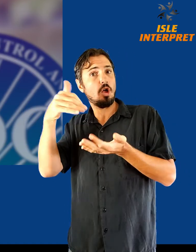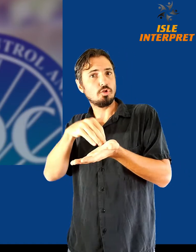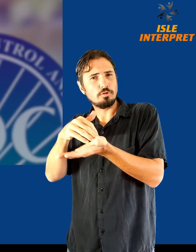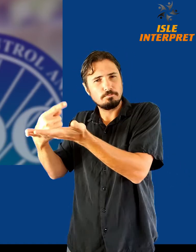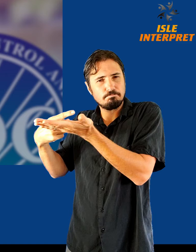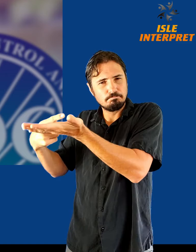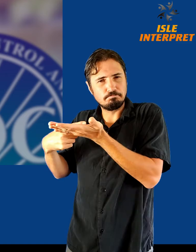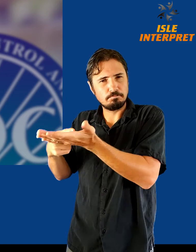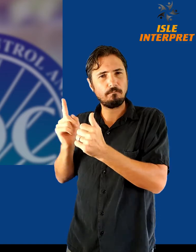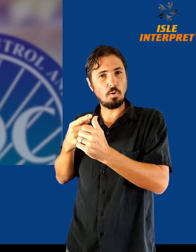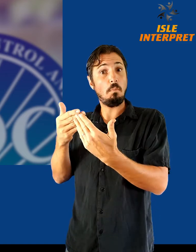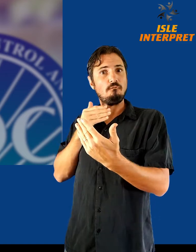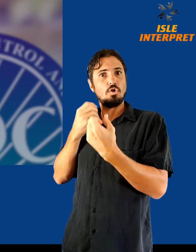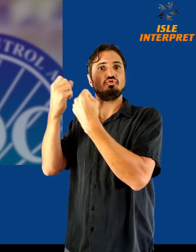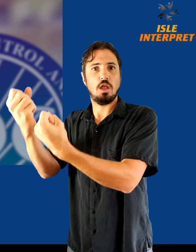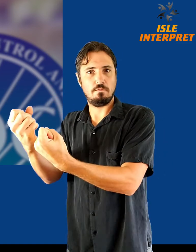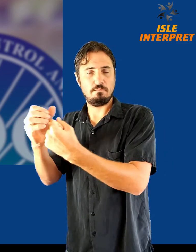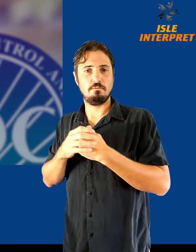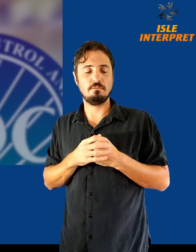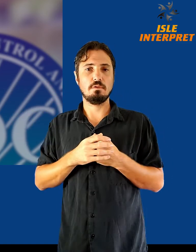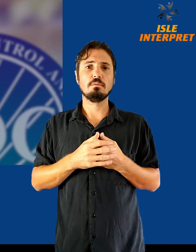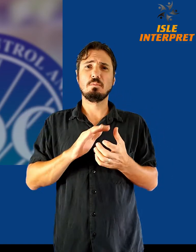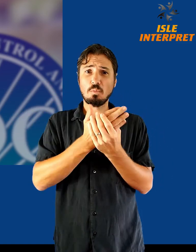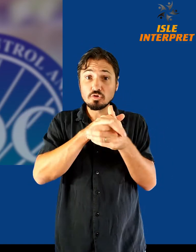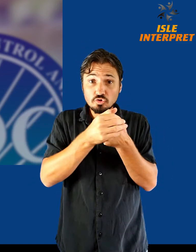Wash your hands frequently and clean surfaces often.